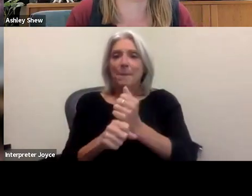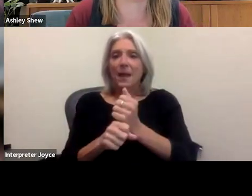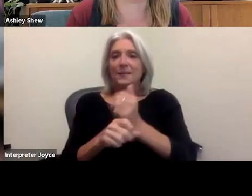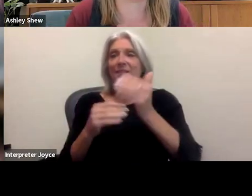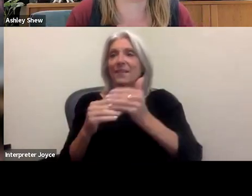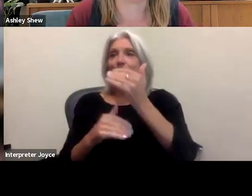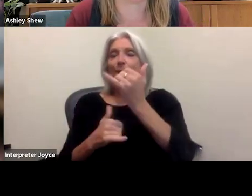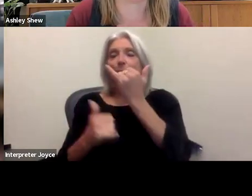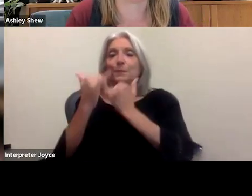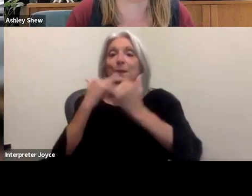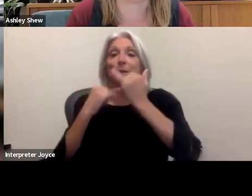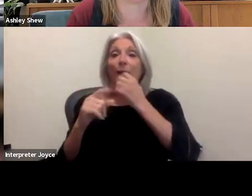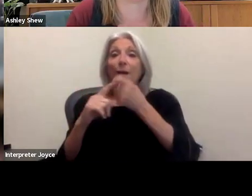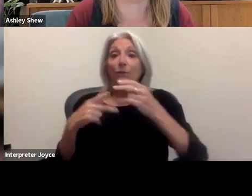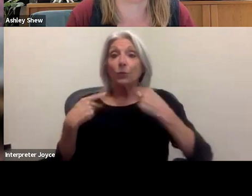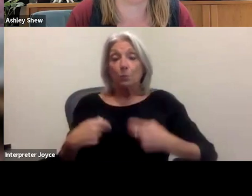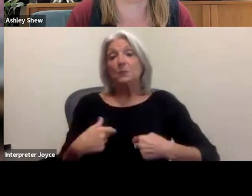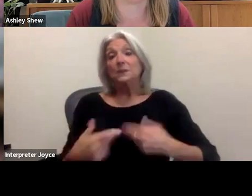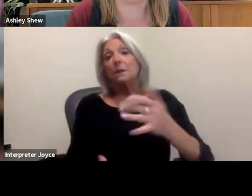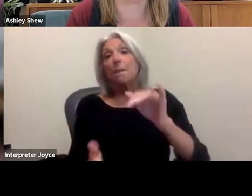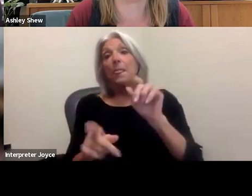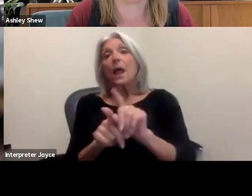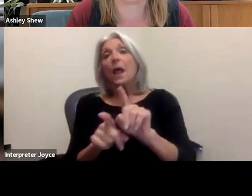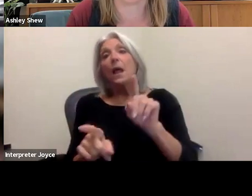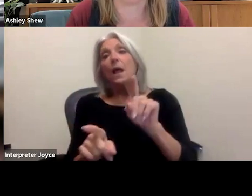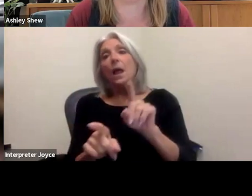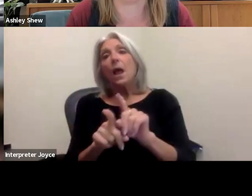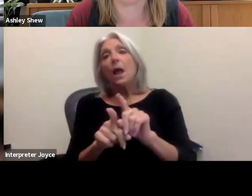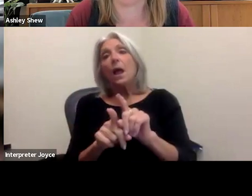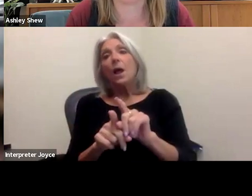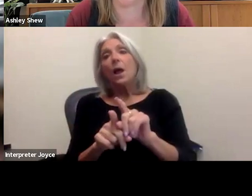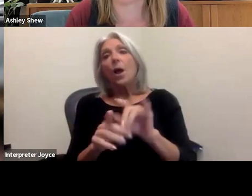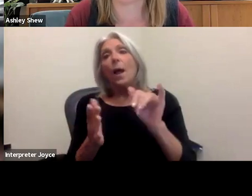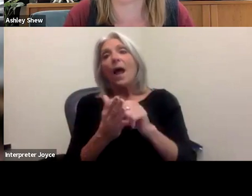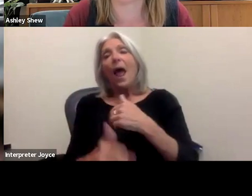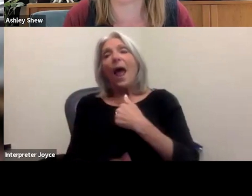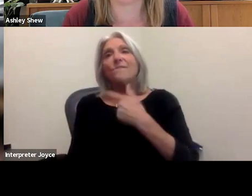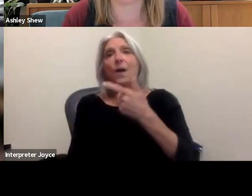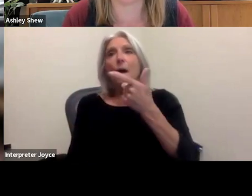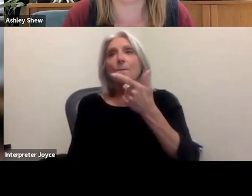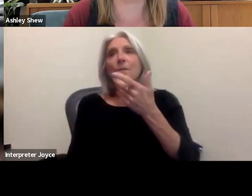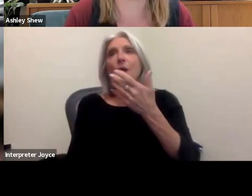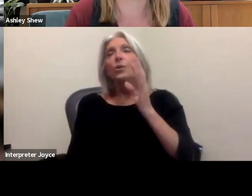So from this, we get things at state fairs like better baby and fitter family competitions, for instance,